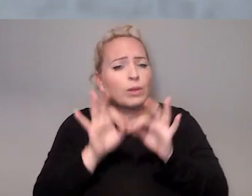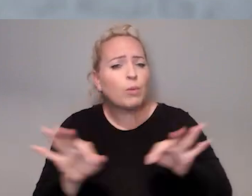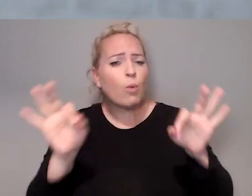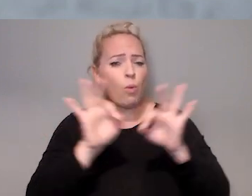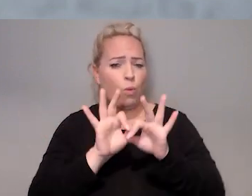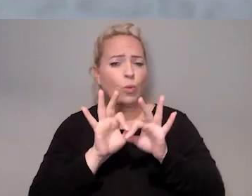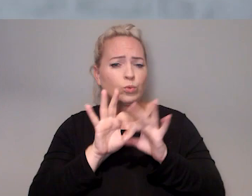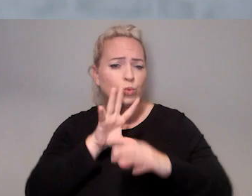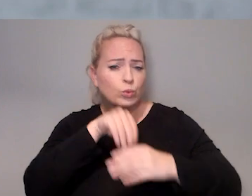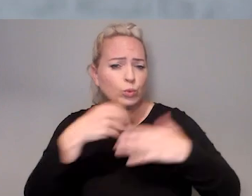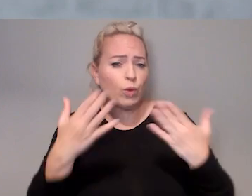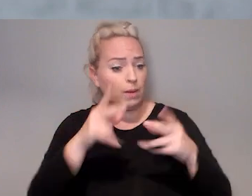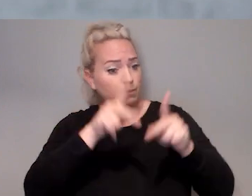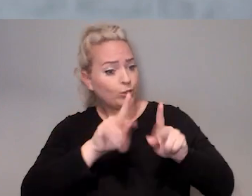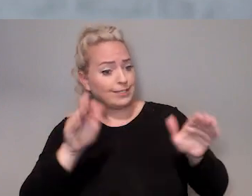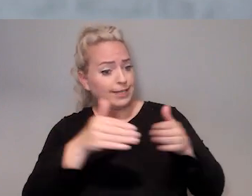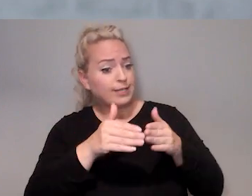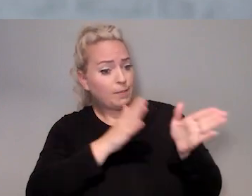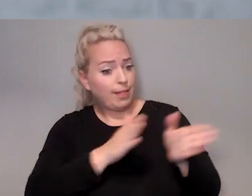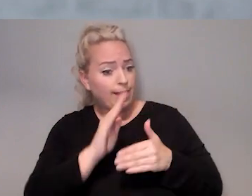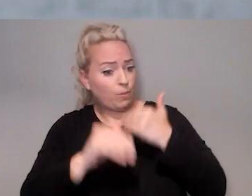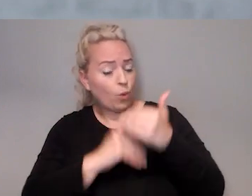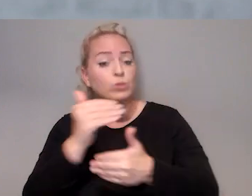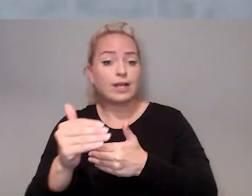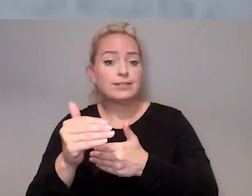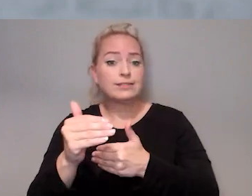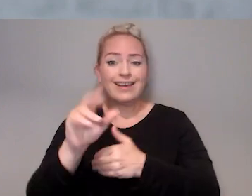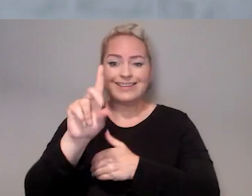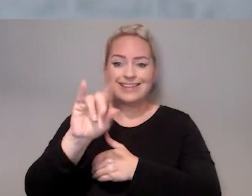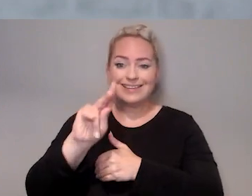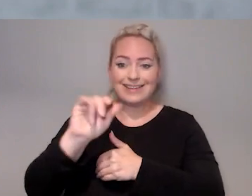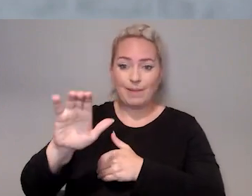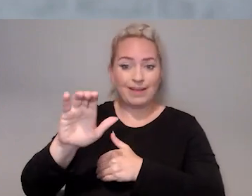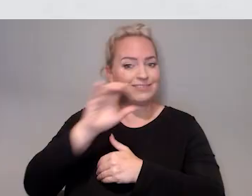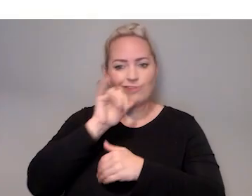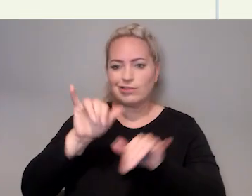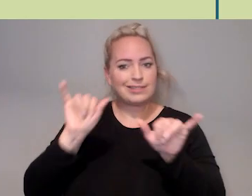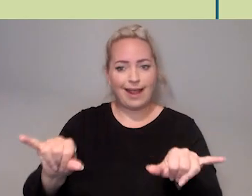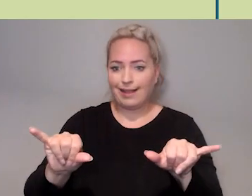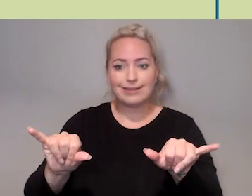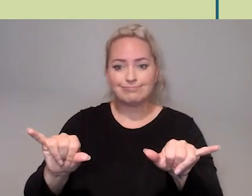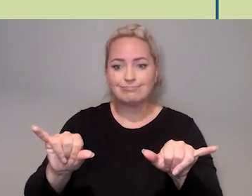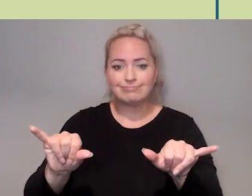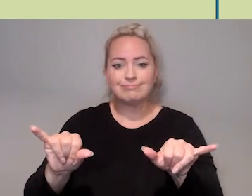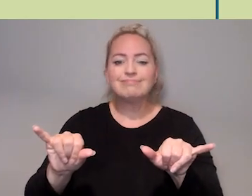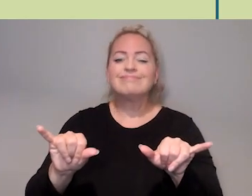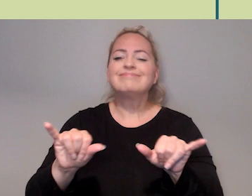to consider that the person centered planning process is dynamic not static let's explore some